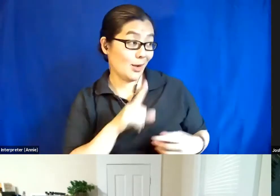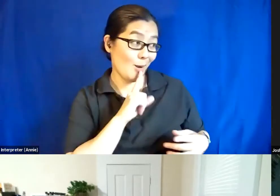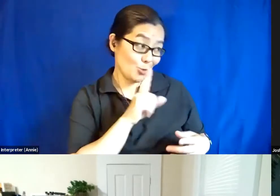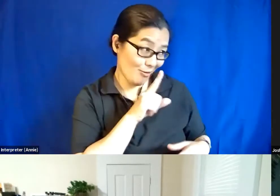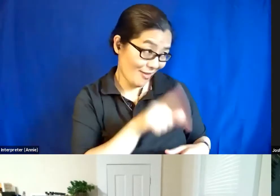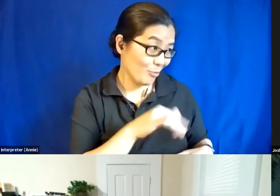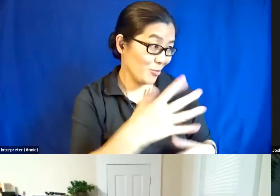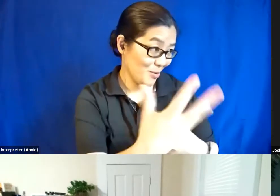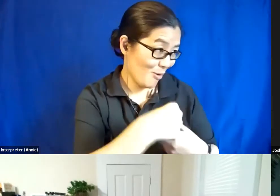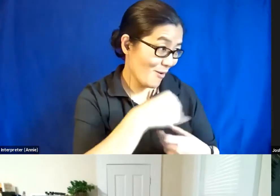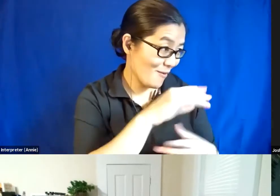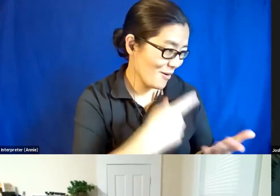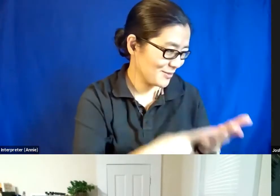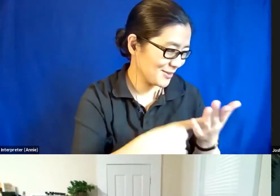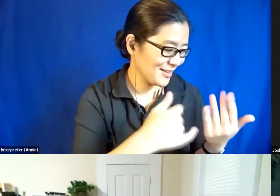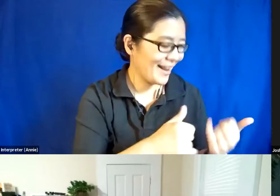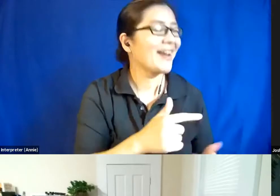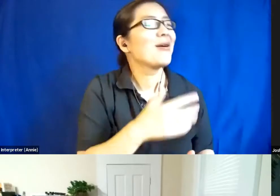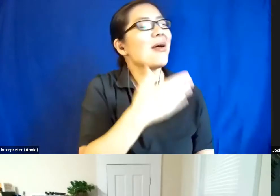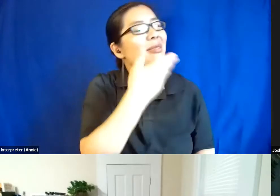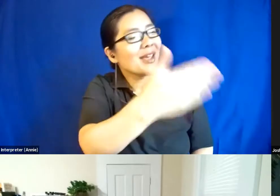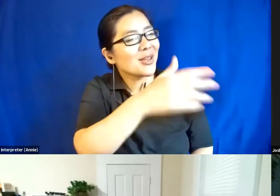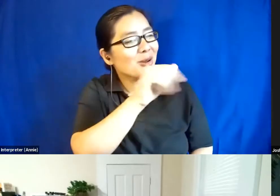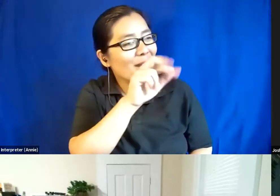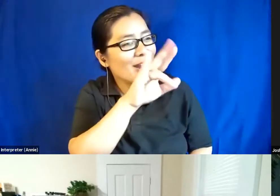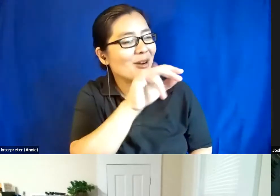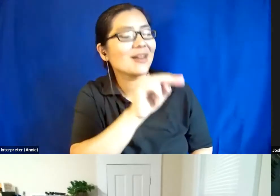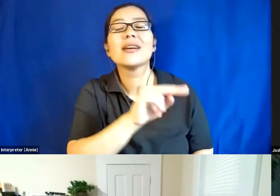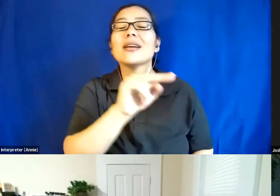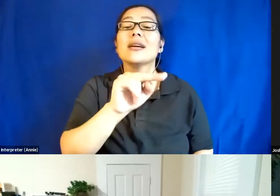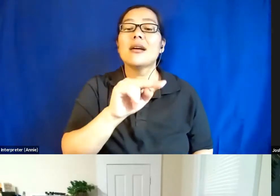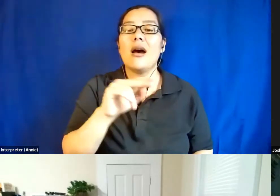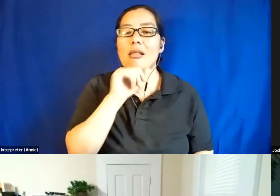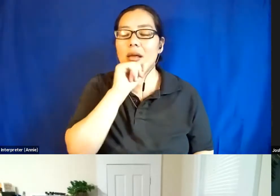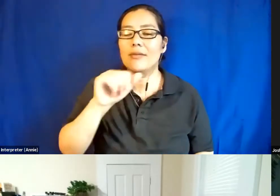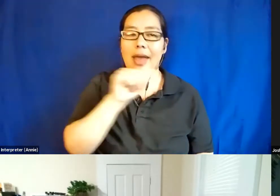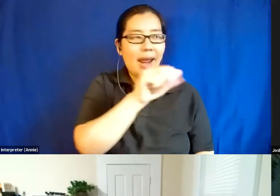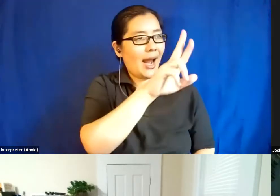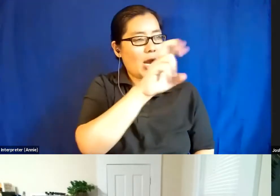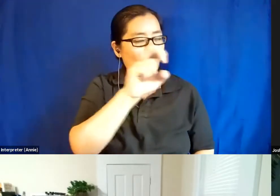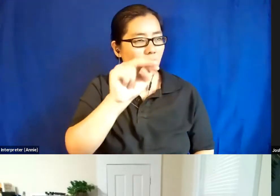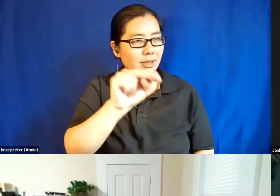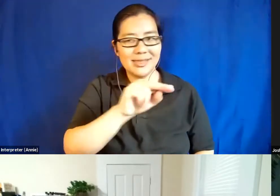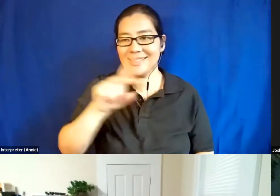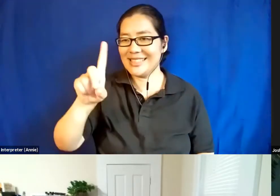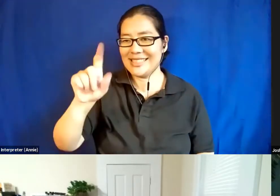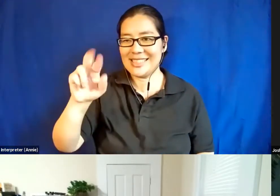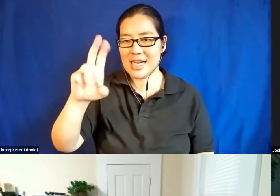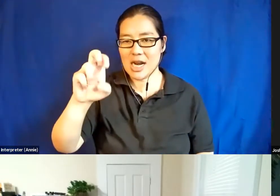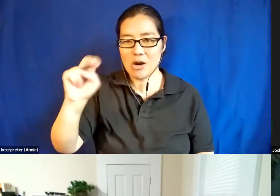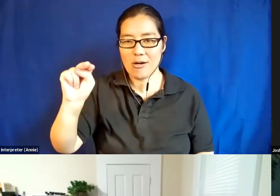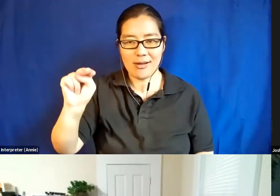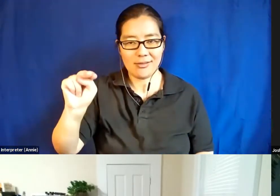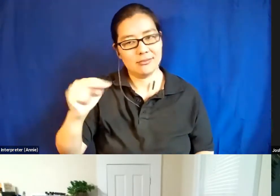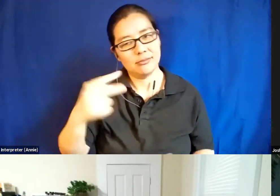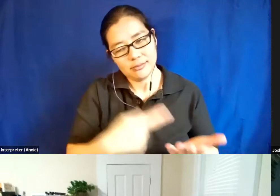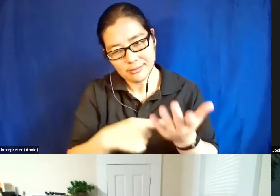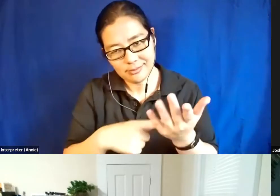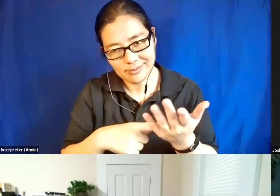Thanks. Welcome Aaron. I love Aaron and Darren. It's like talk about comics. It's a little bit superheroish. Darren DeFrain, associate professor,